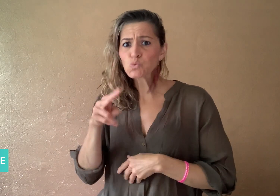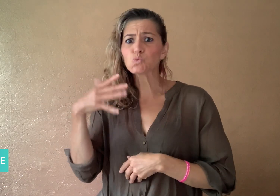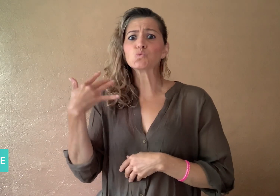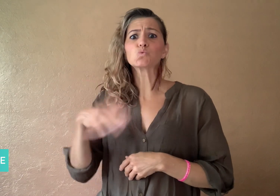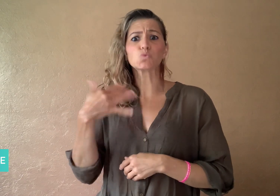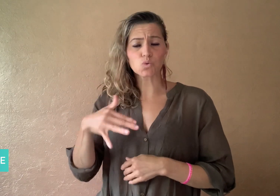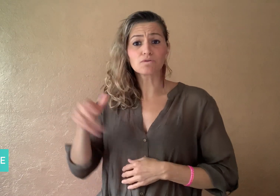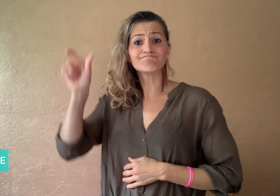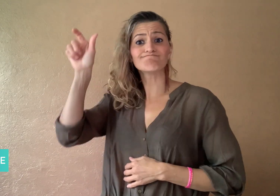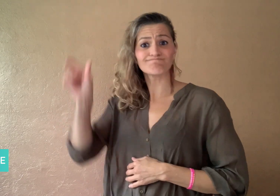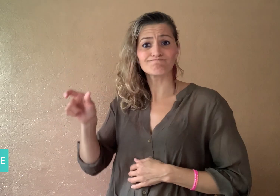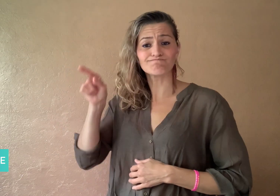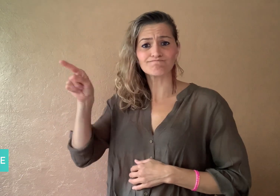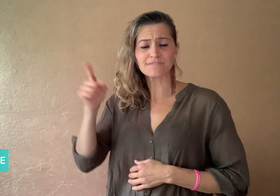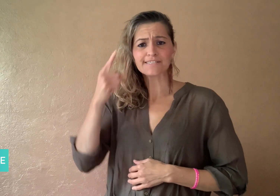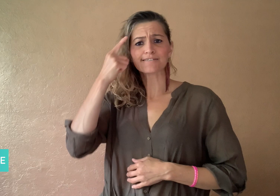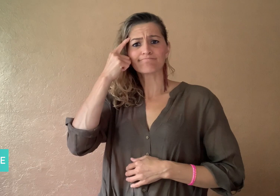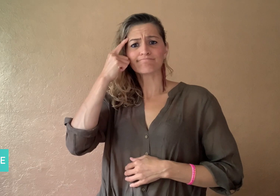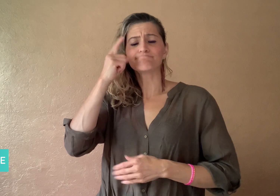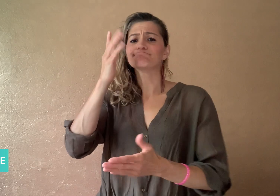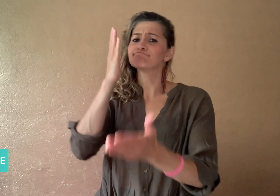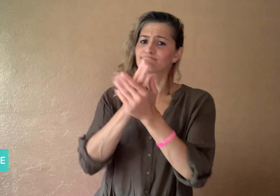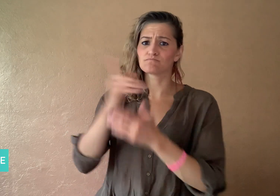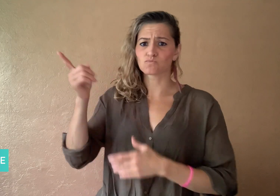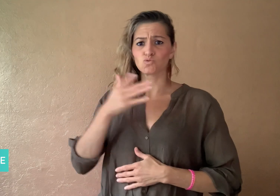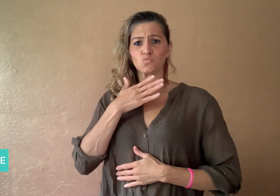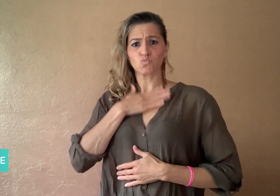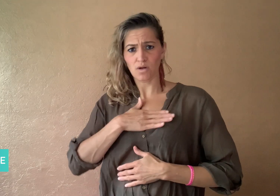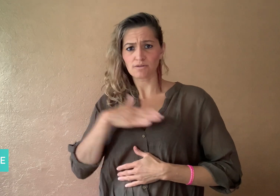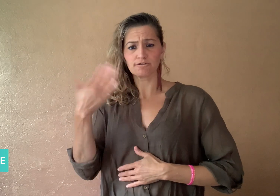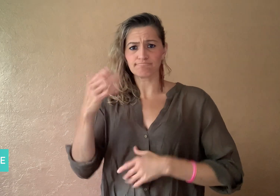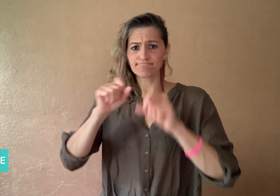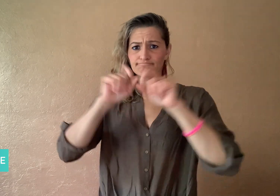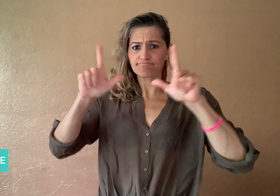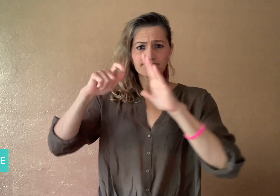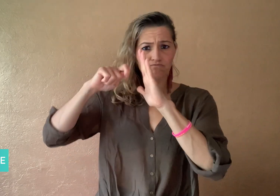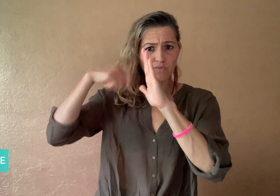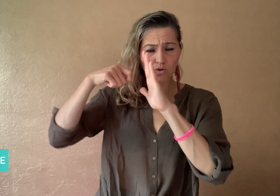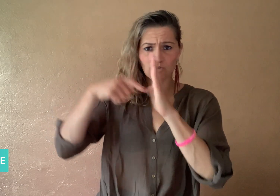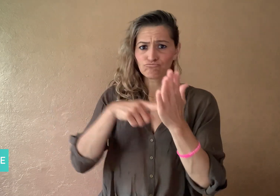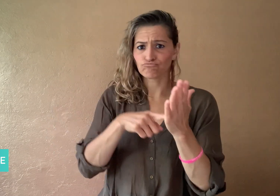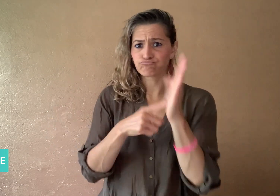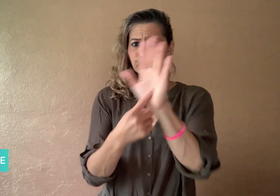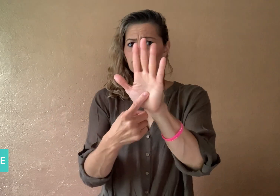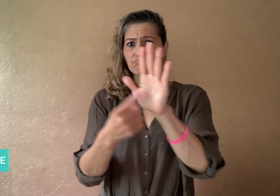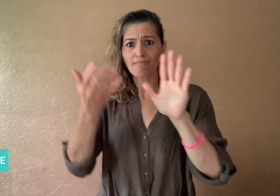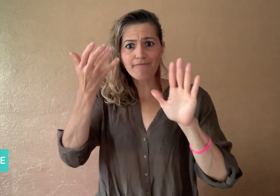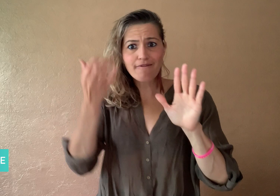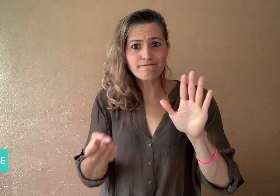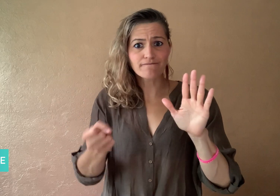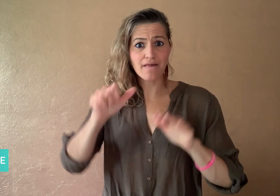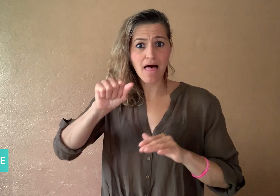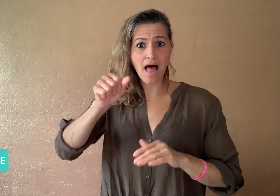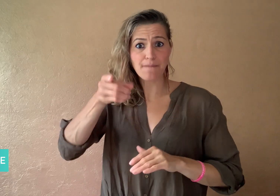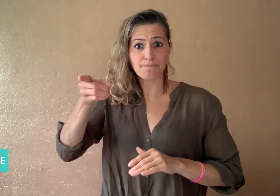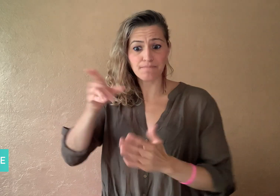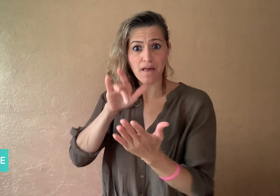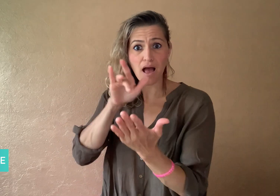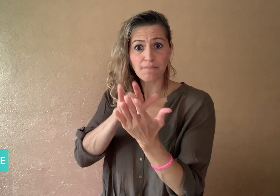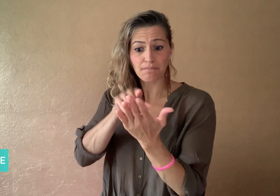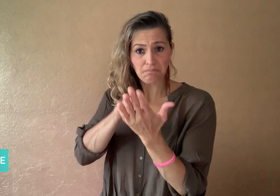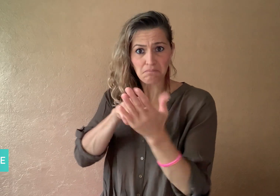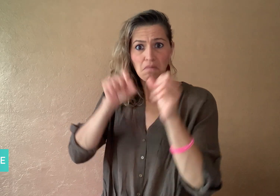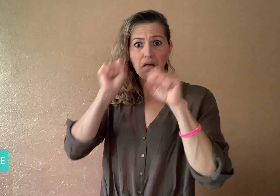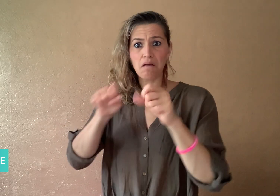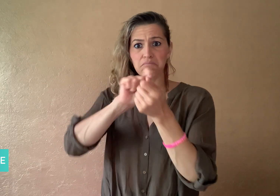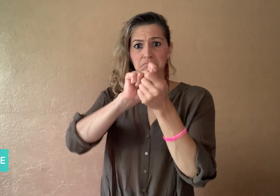Danny decided to create a video using a speech to text app